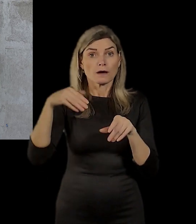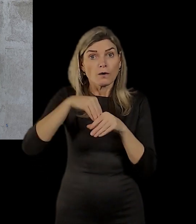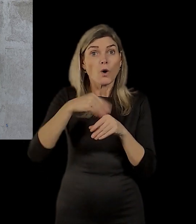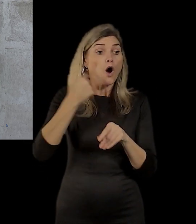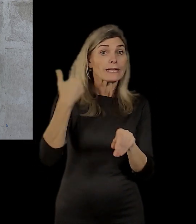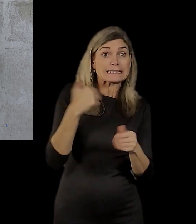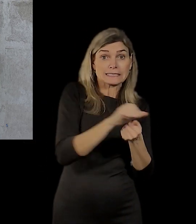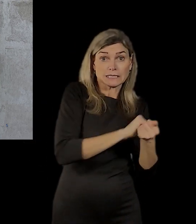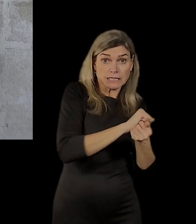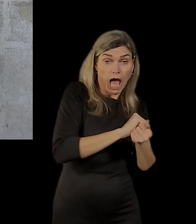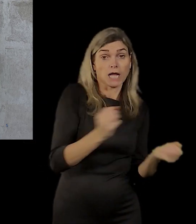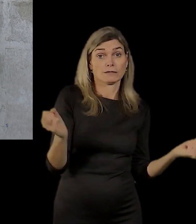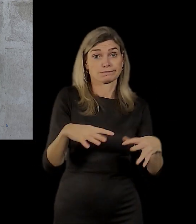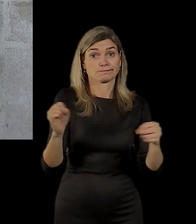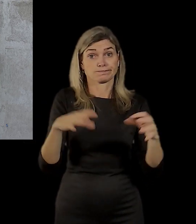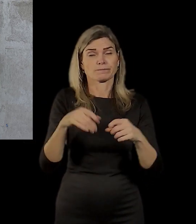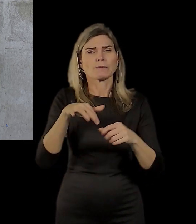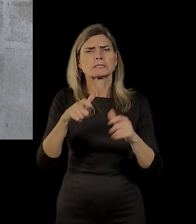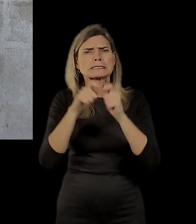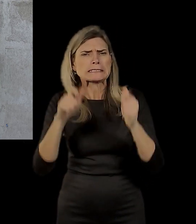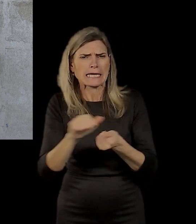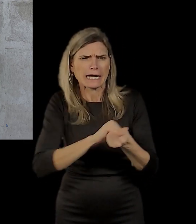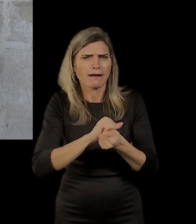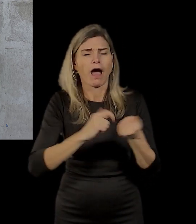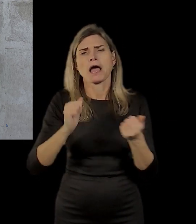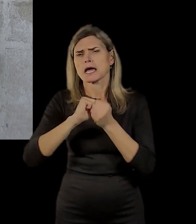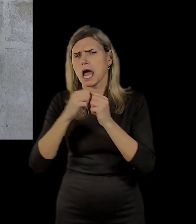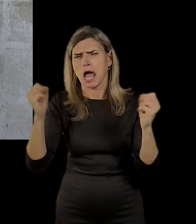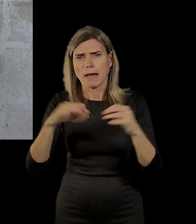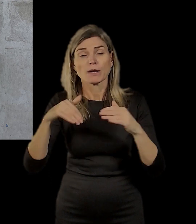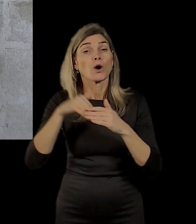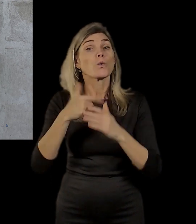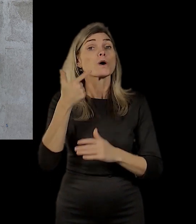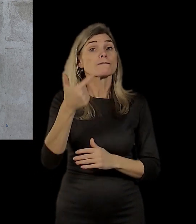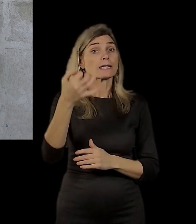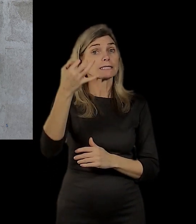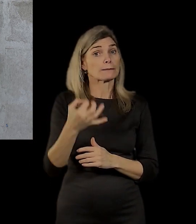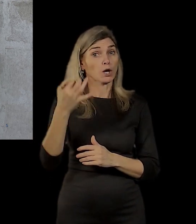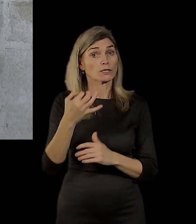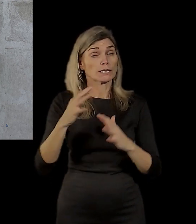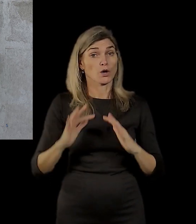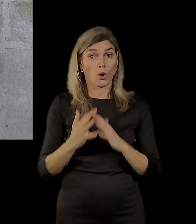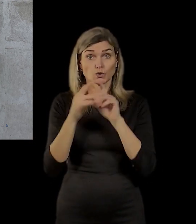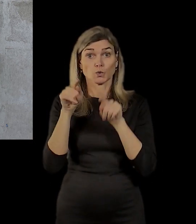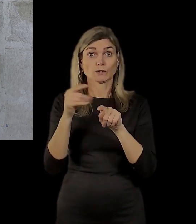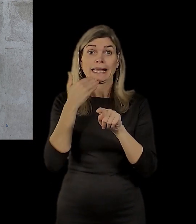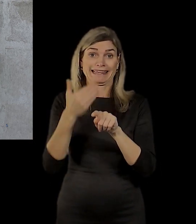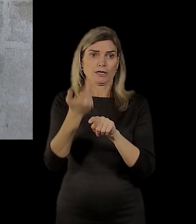but we use things that were already there and recycle them into these materials.